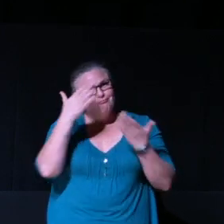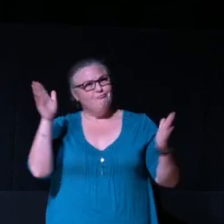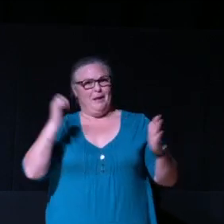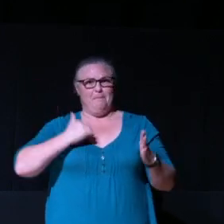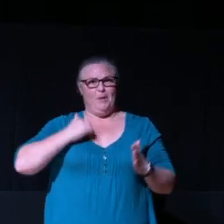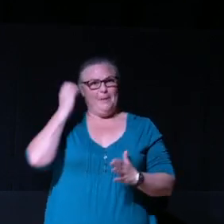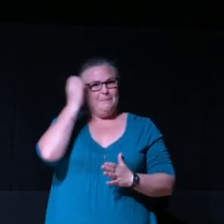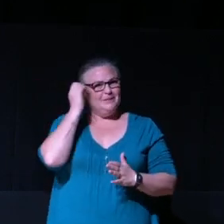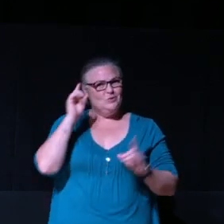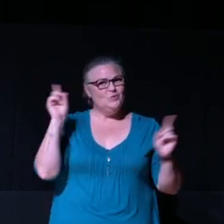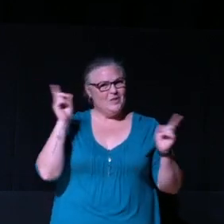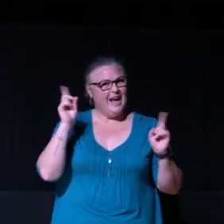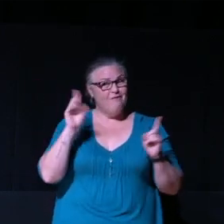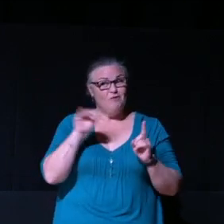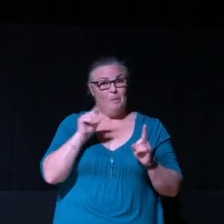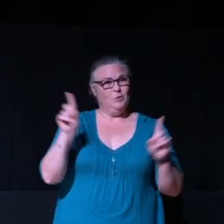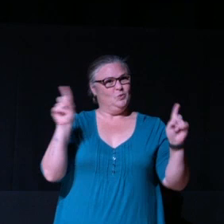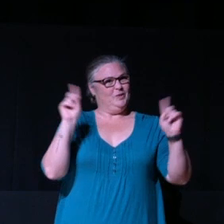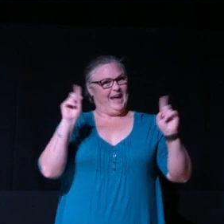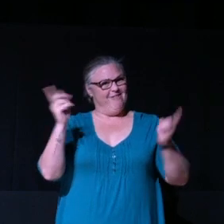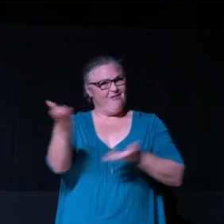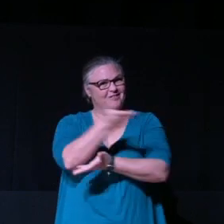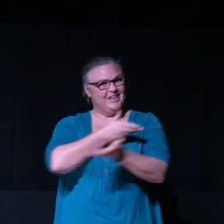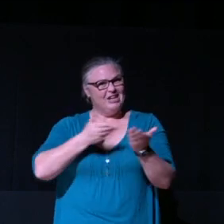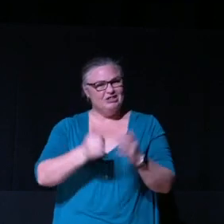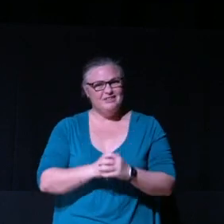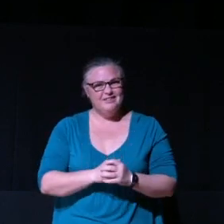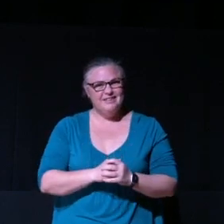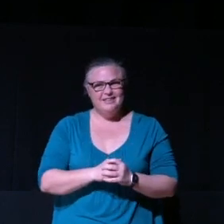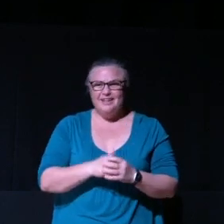to it. A lot of good has come from it and it's come from a place of empathy but we